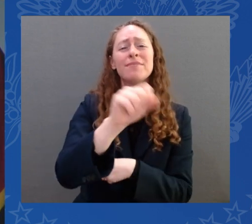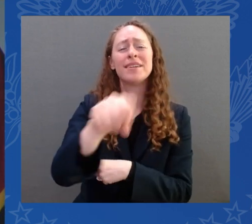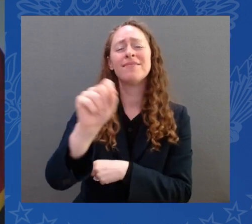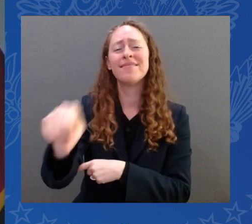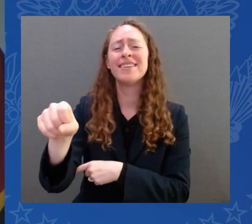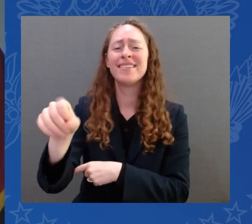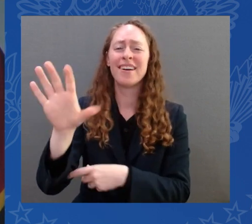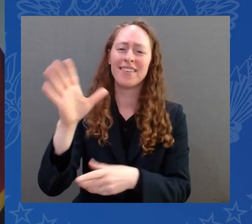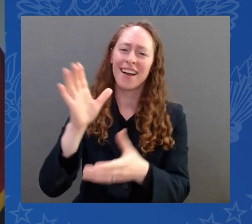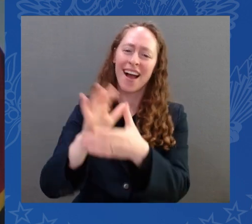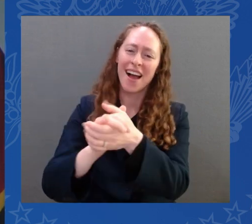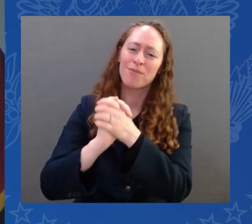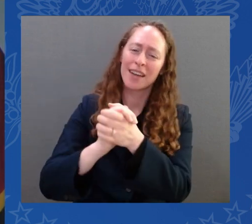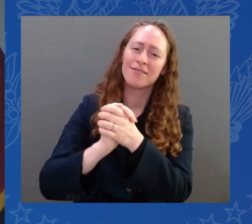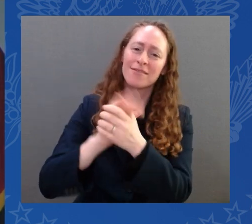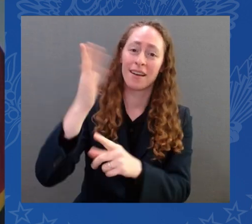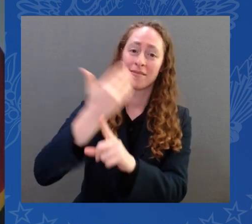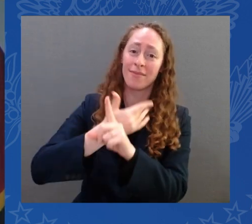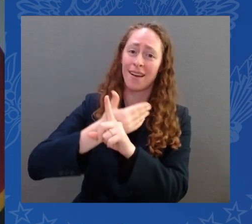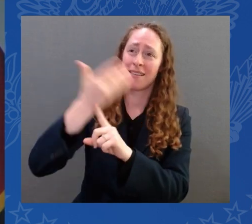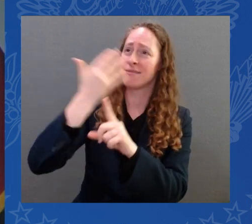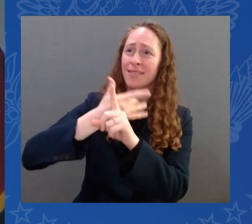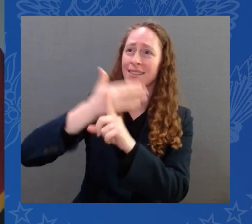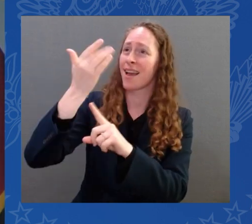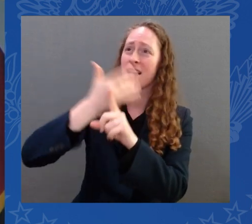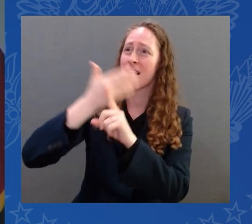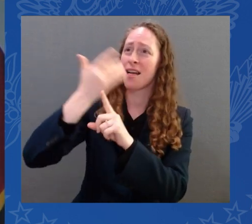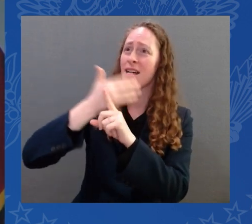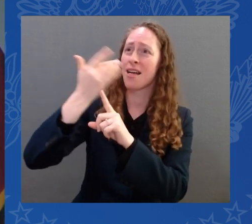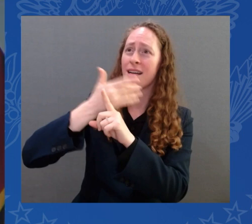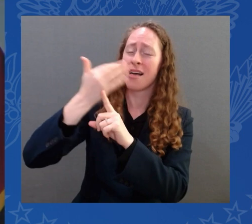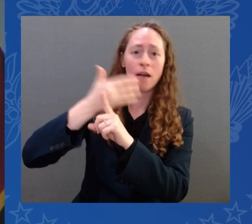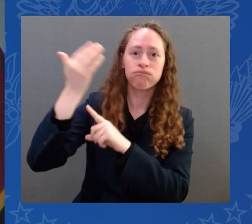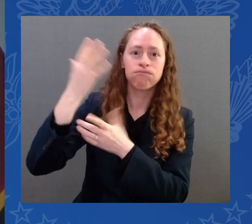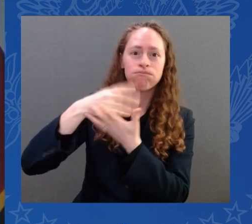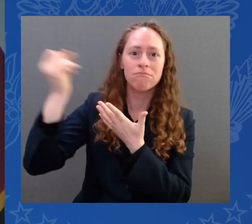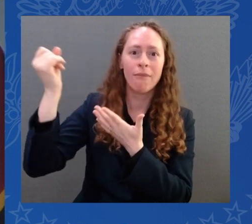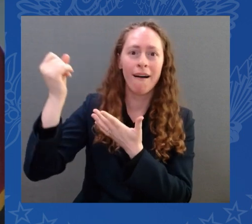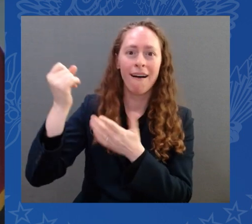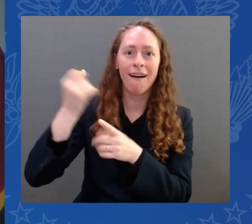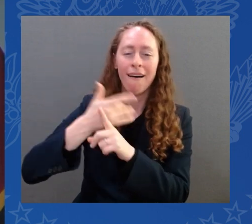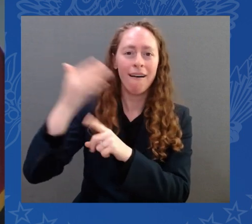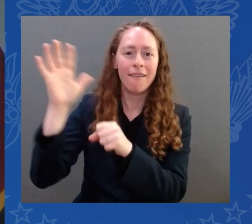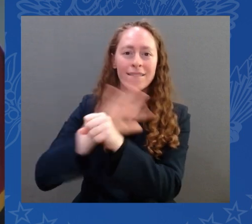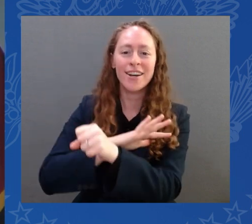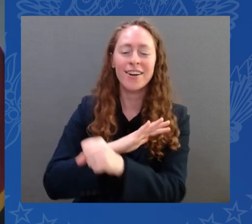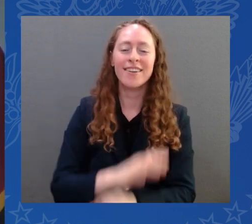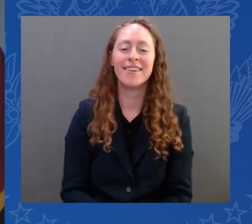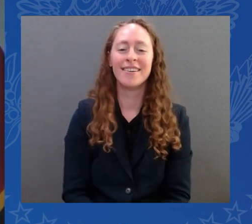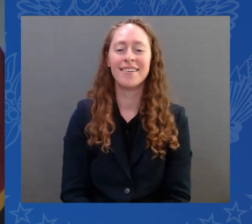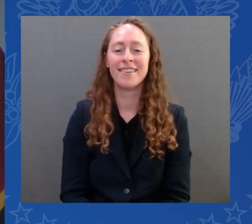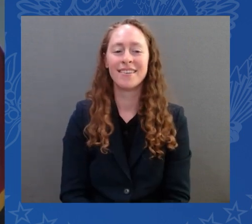who wasn't expecting that snap in this year's Army-Navy Game. But once he got the ball, he knew what the hell to do with it, didn't he?